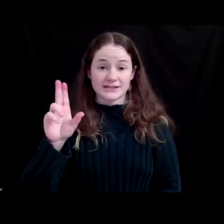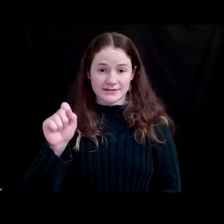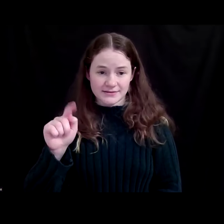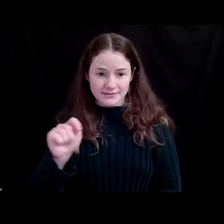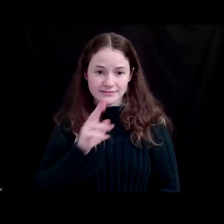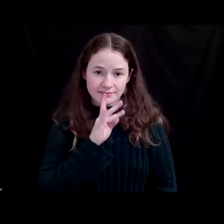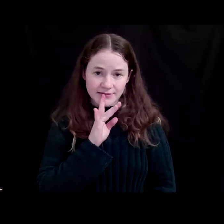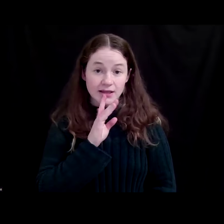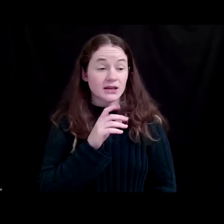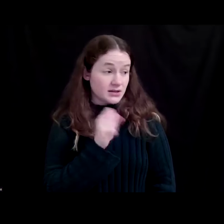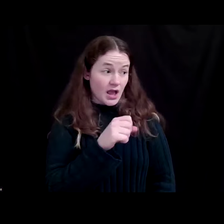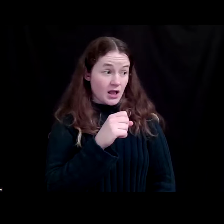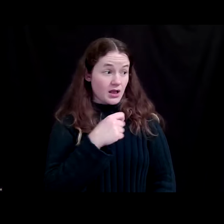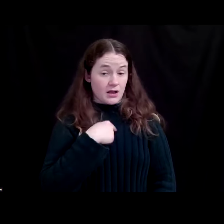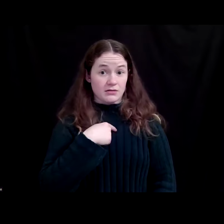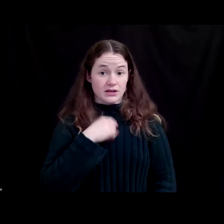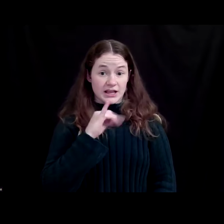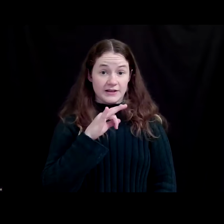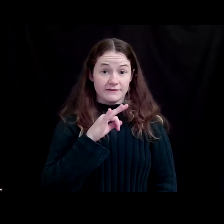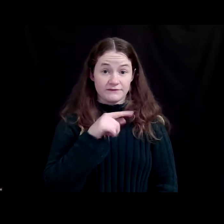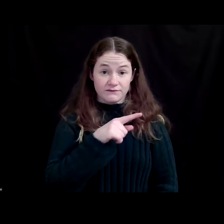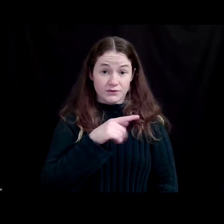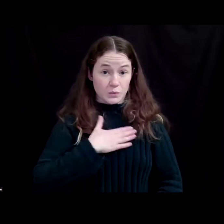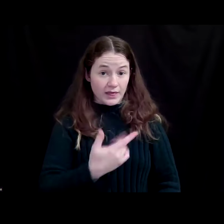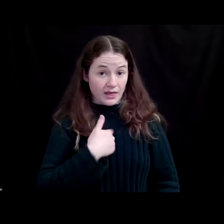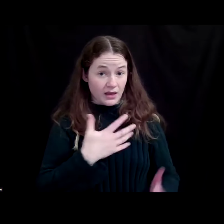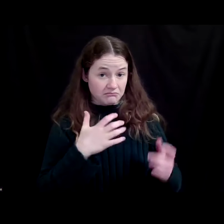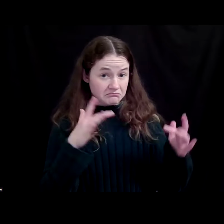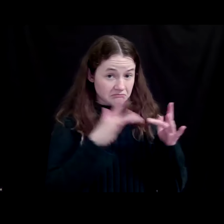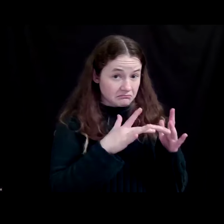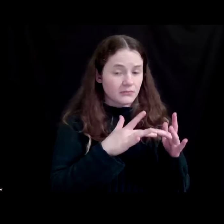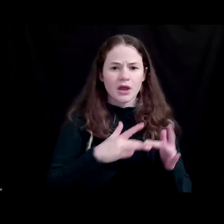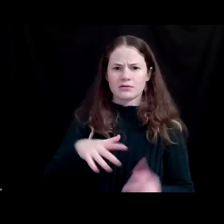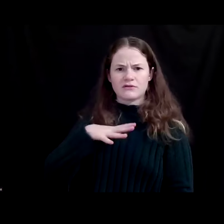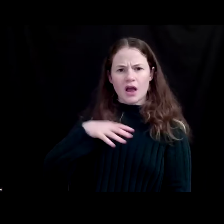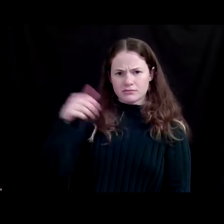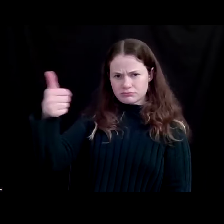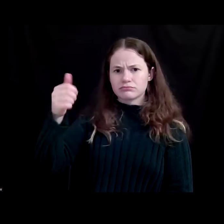talk. Yeah. Yeah. Feel free to follow up. Um John certainly put a couple